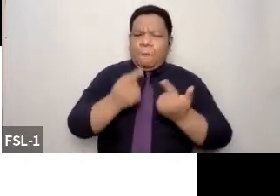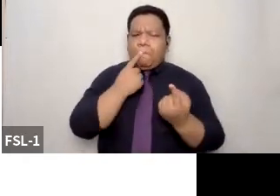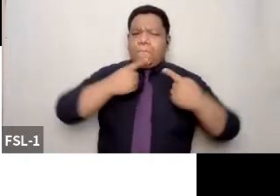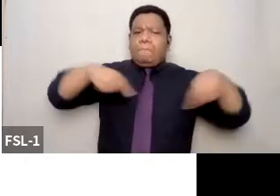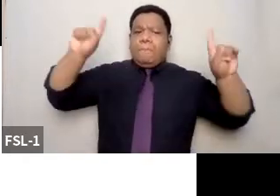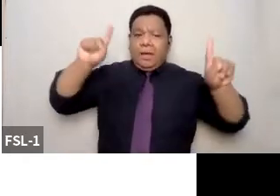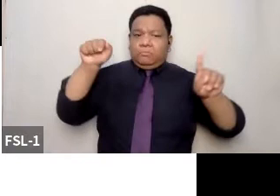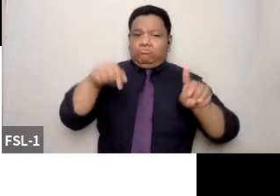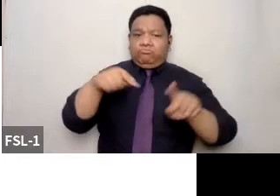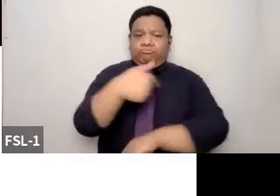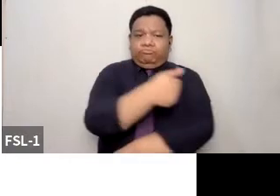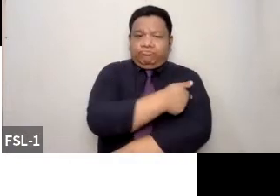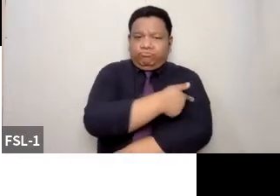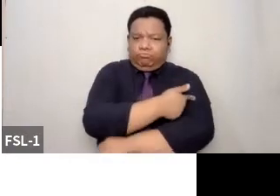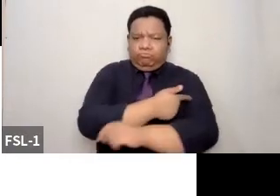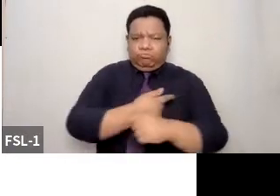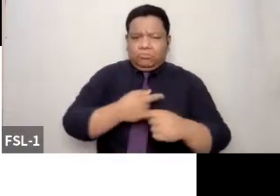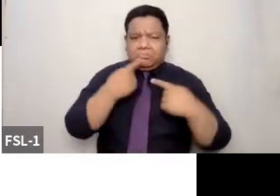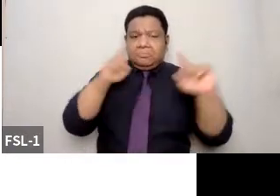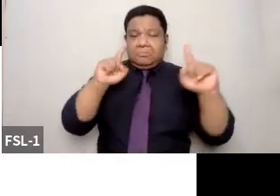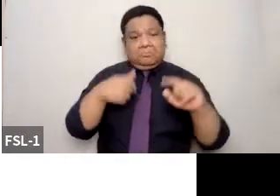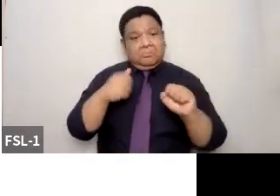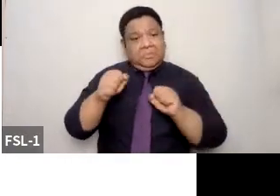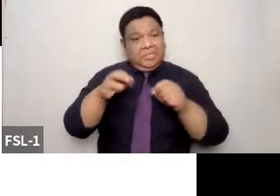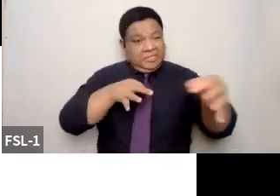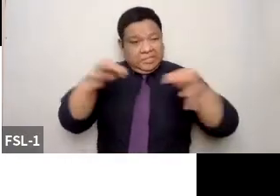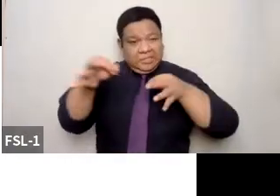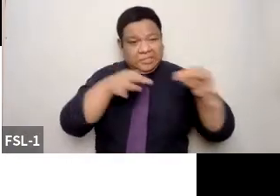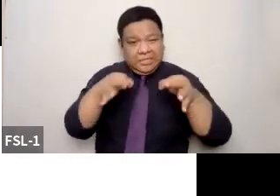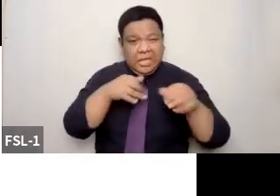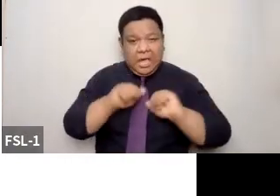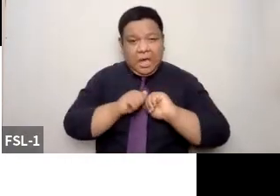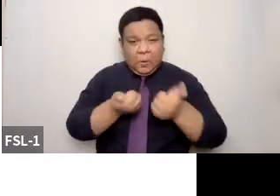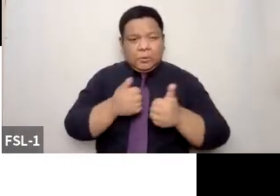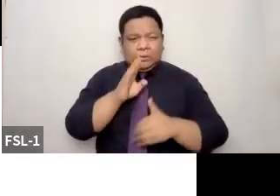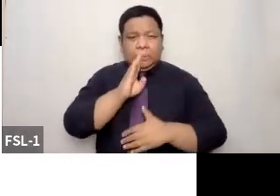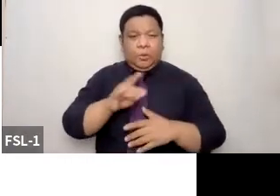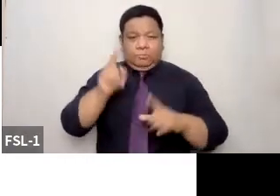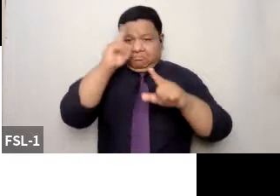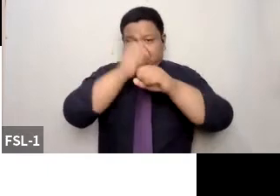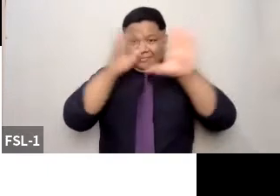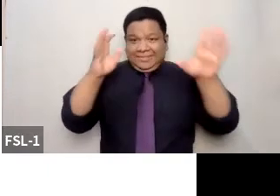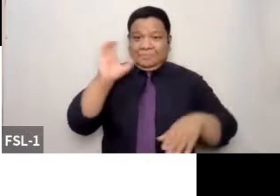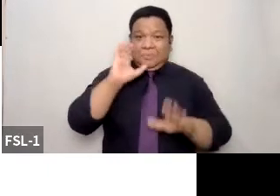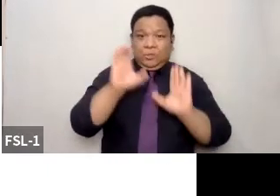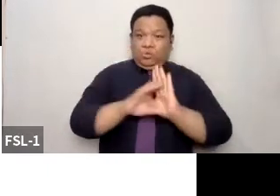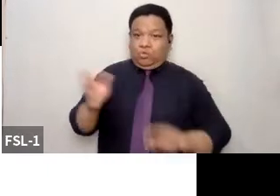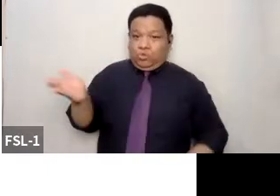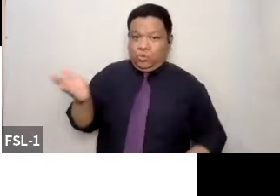The simplest explanation I can give you is to think of this photo with the wanted sign.